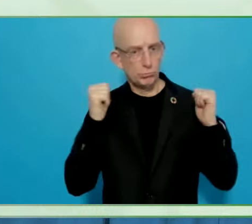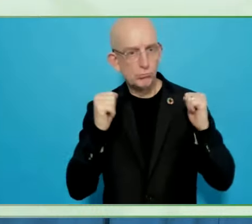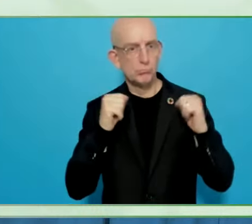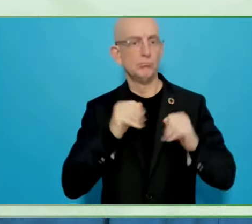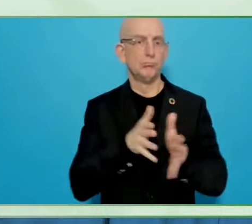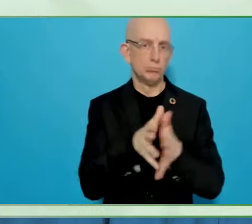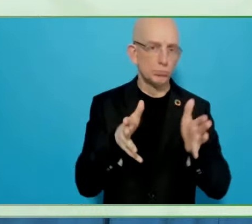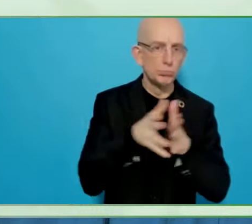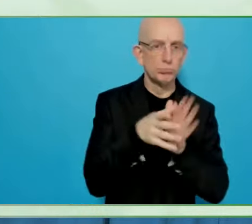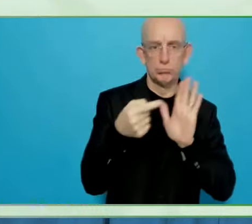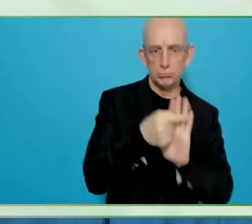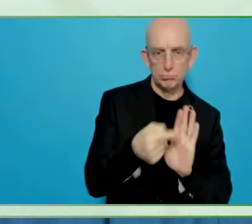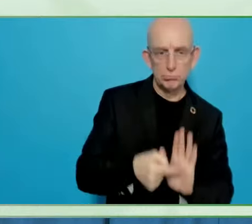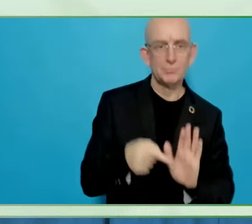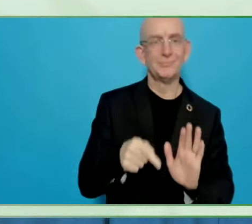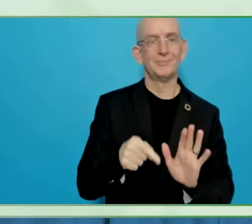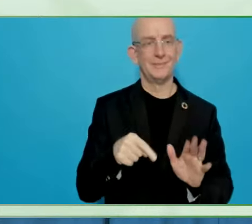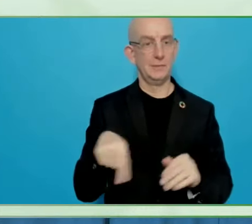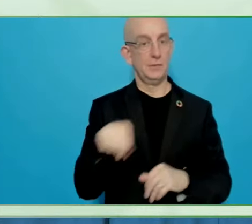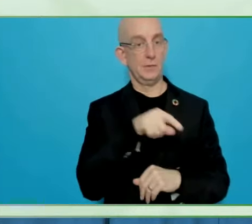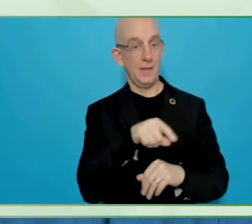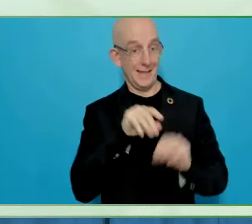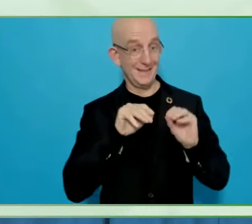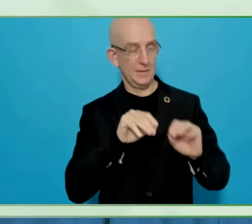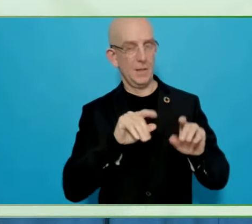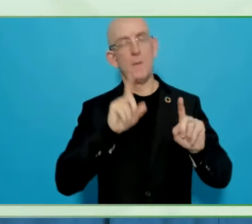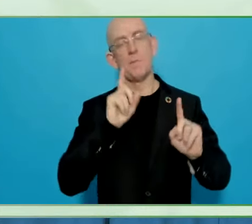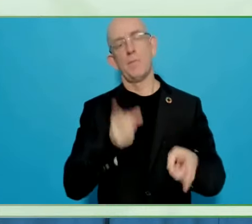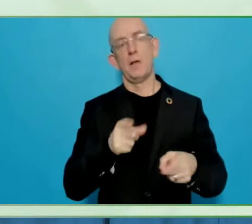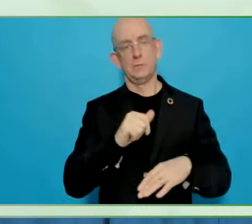I have to that we really need this because the accessibility act has